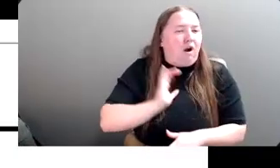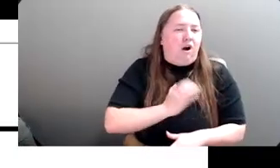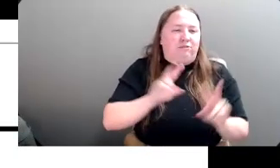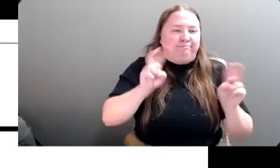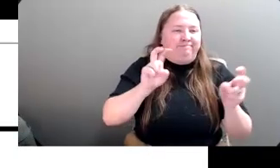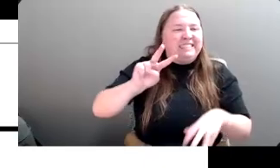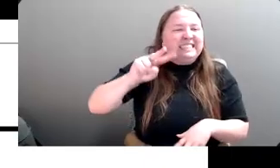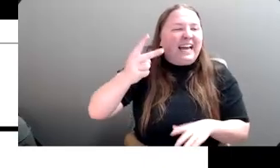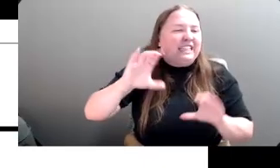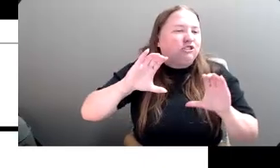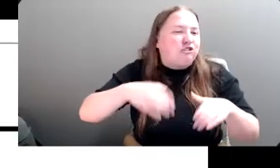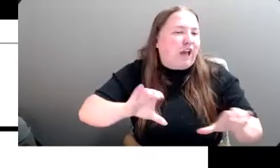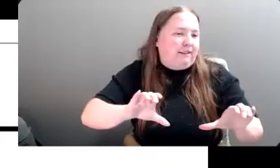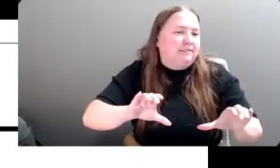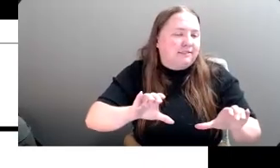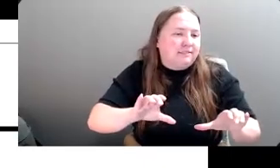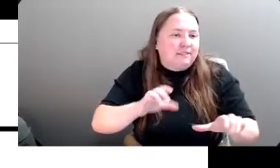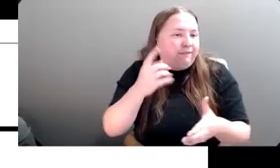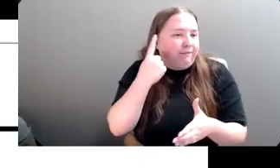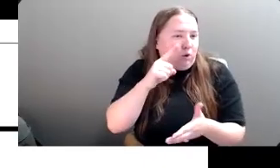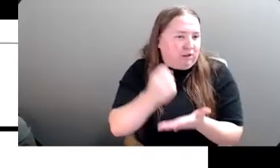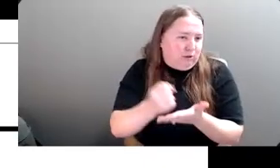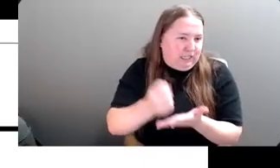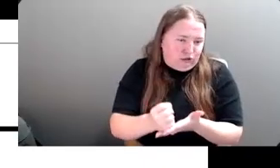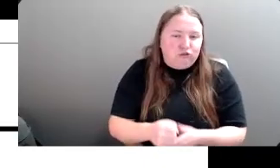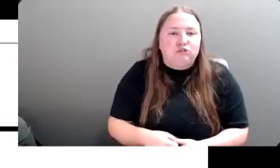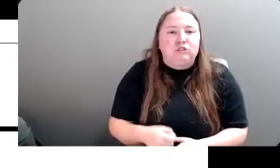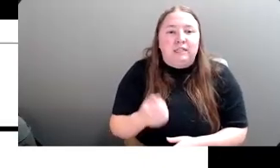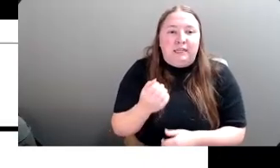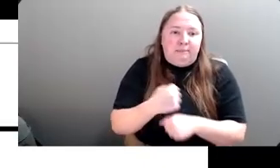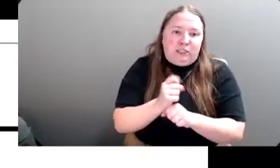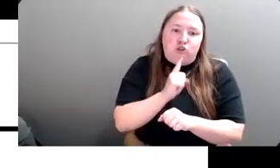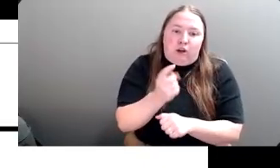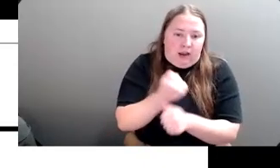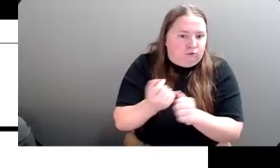So we really want to make sure that everyone knows about this. Everyone hears about this.